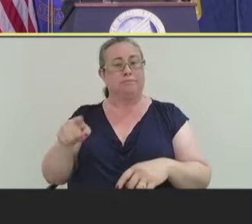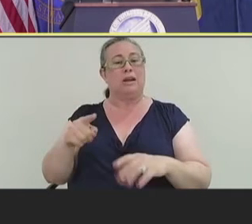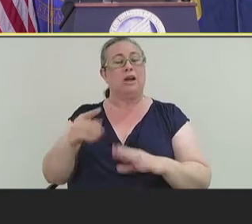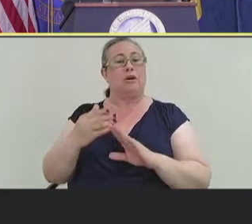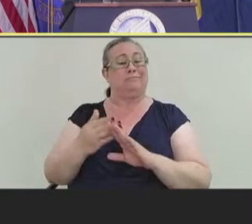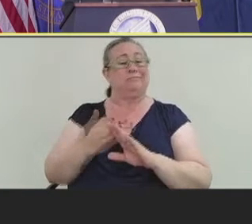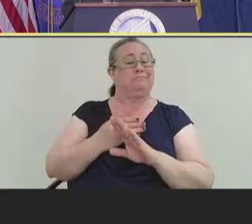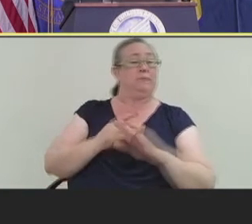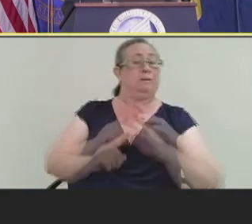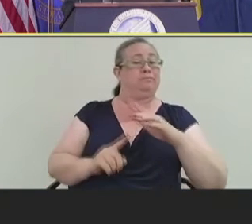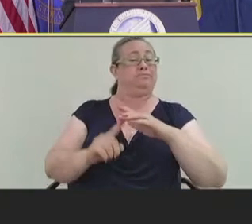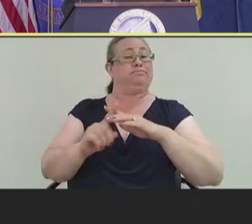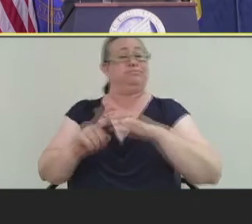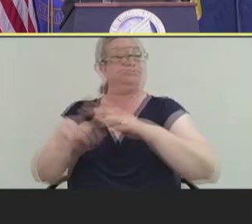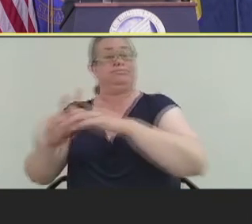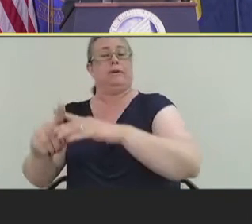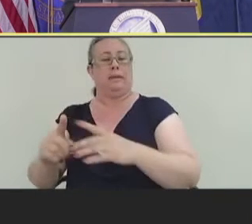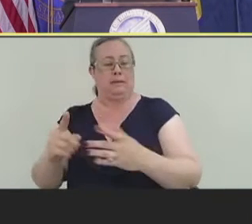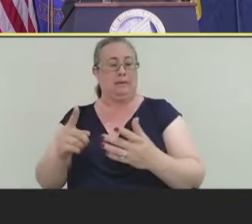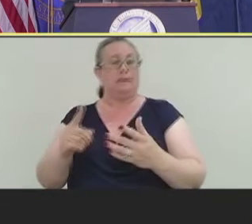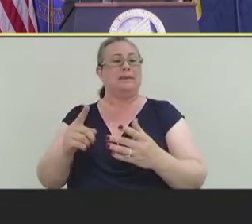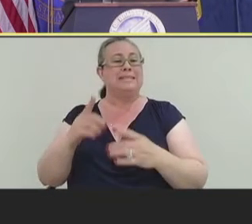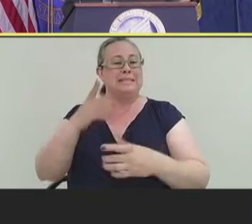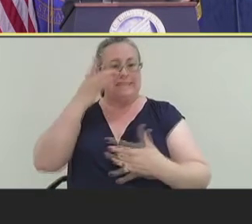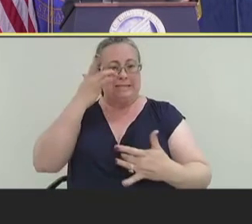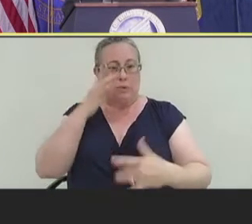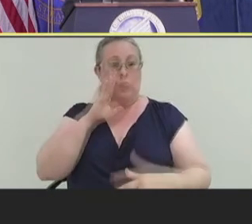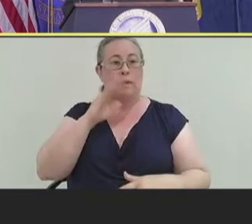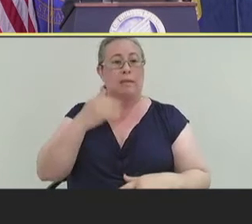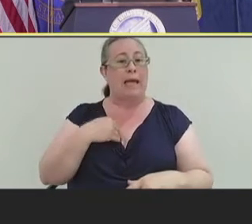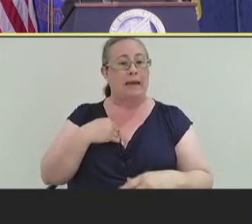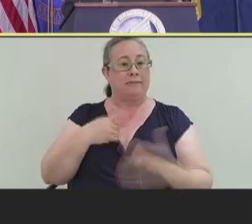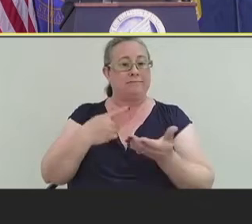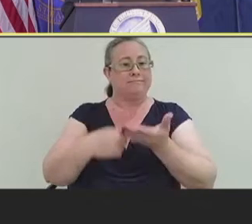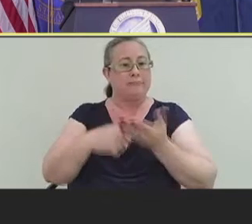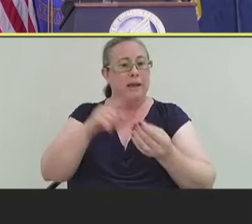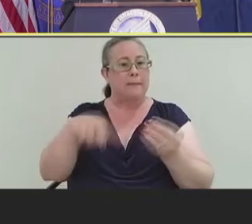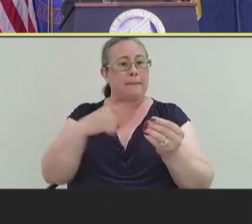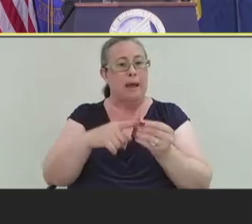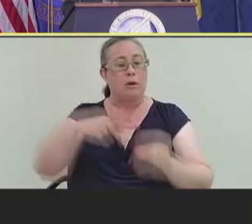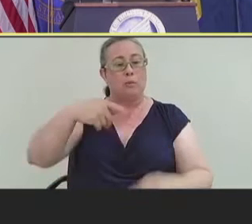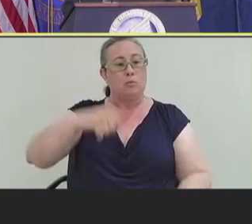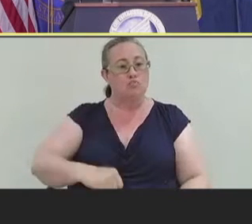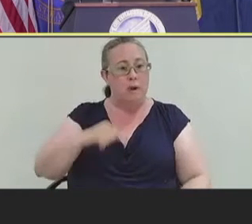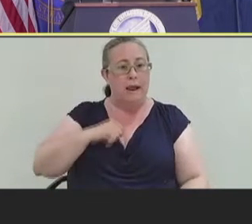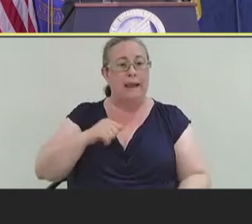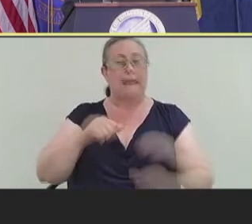a panel on equity for Mpox vaccination as it relates to Pride and to community. After lunch,